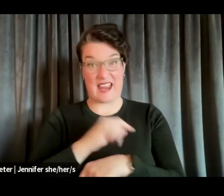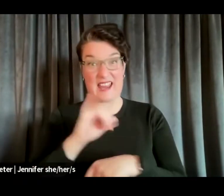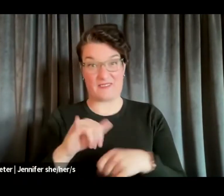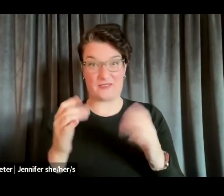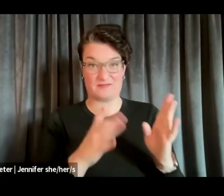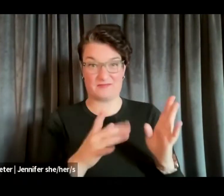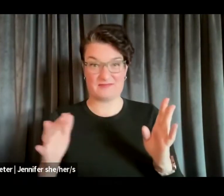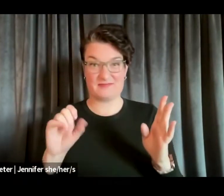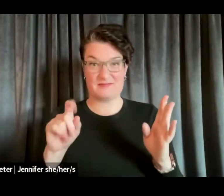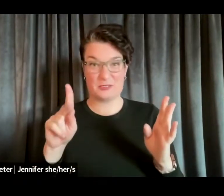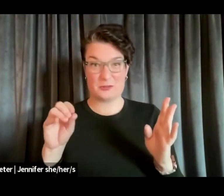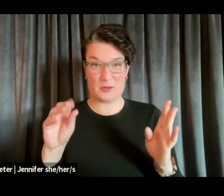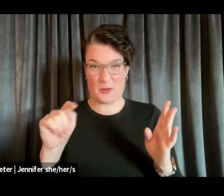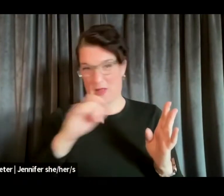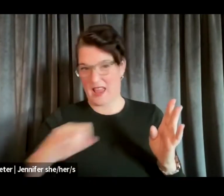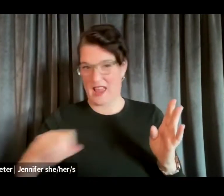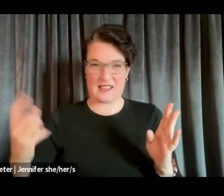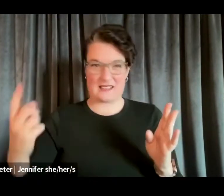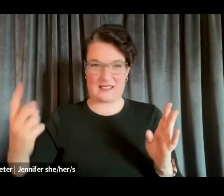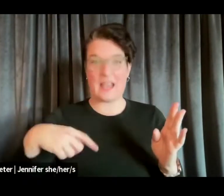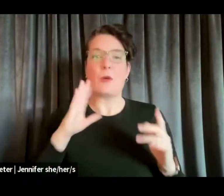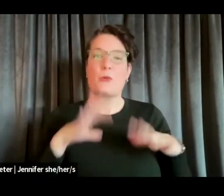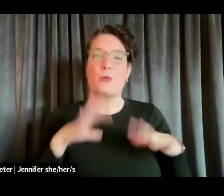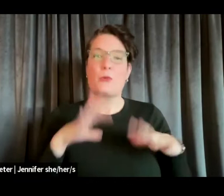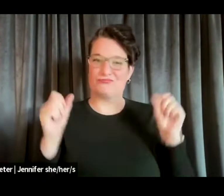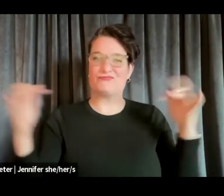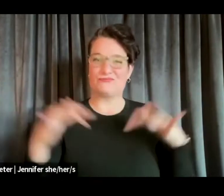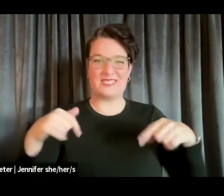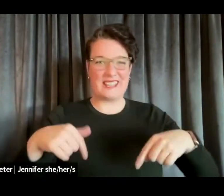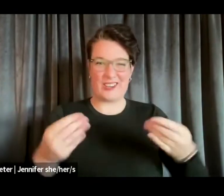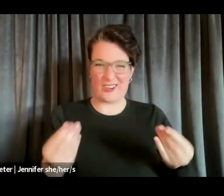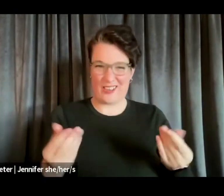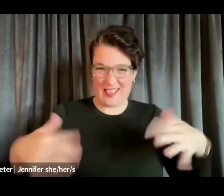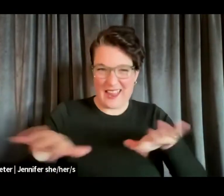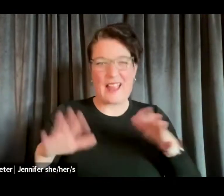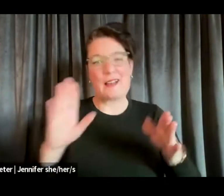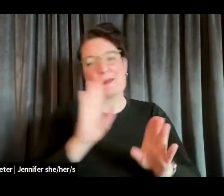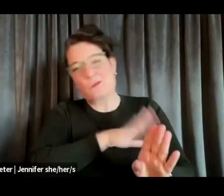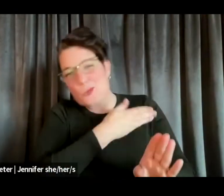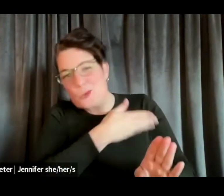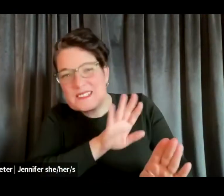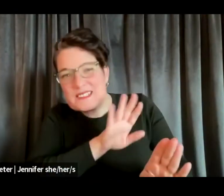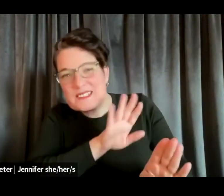We're gonna have a gathering here on the land that will have, music and ritual.